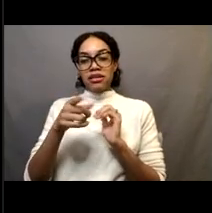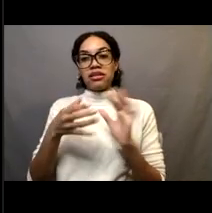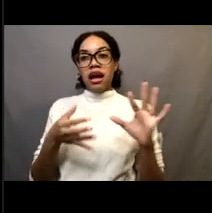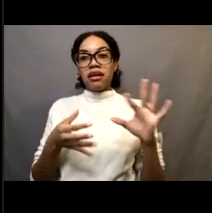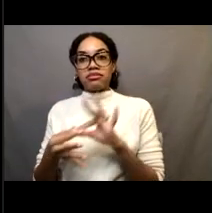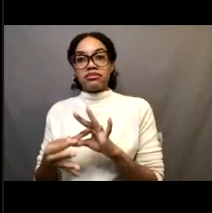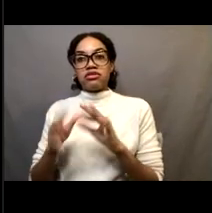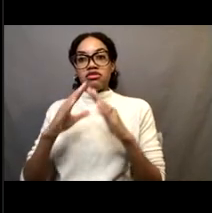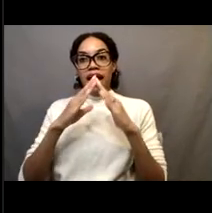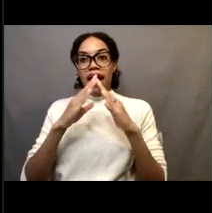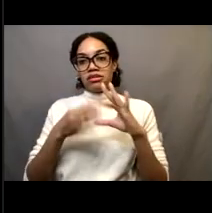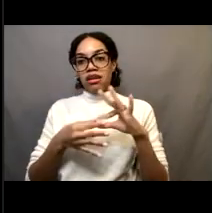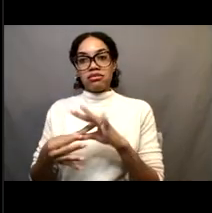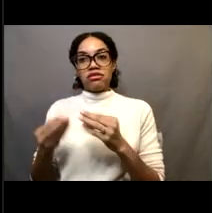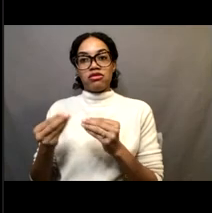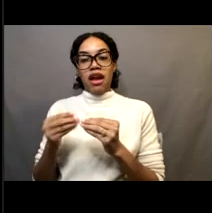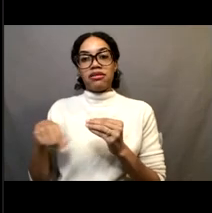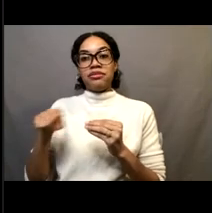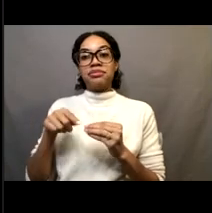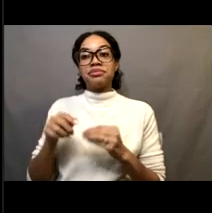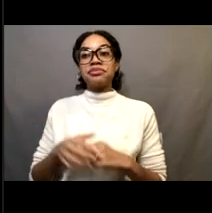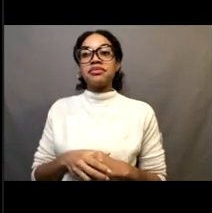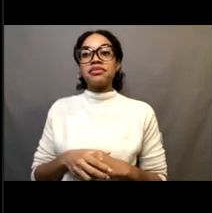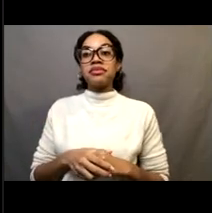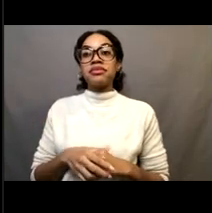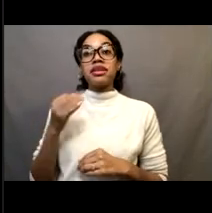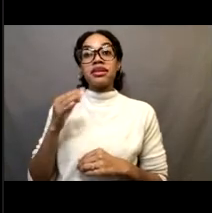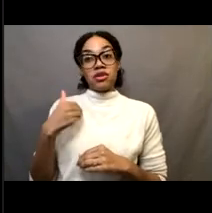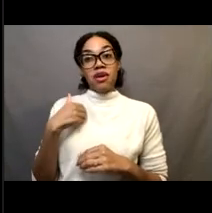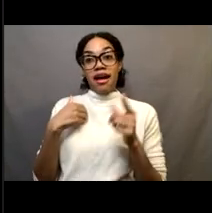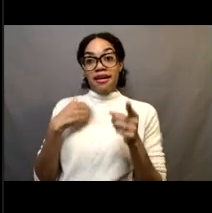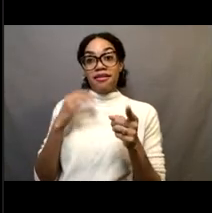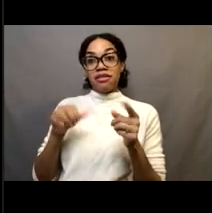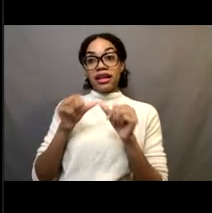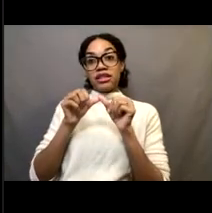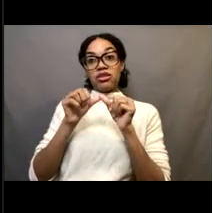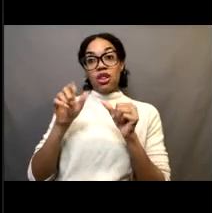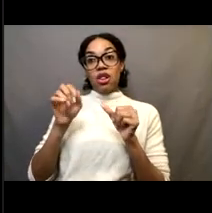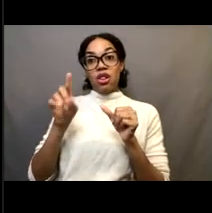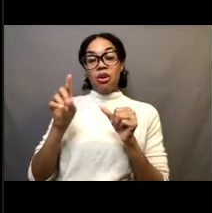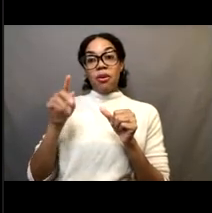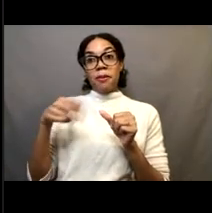And if you have a continuous load path, that means that your roof is attached to your house,